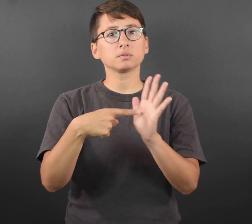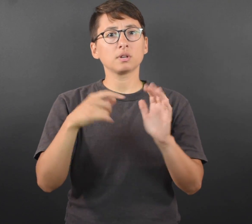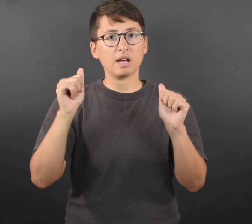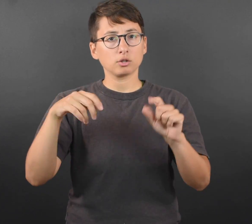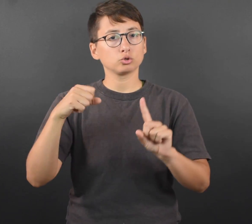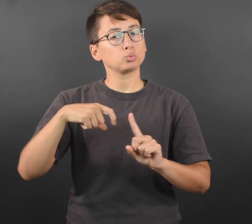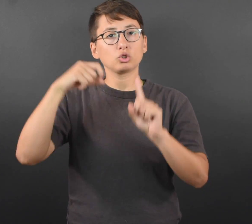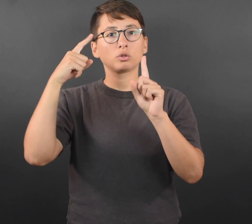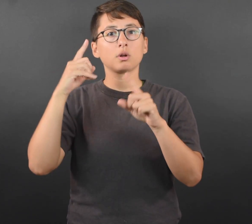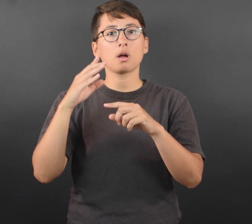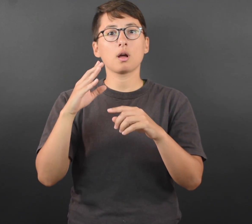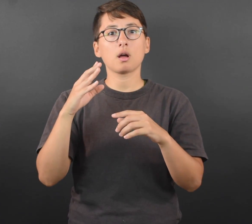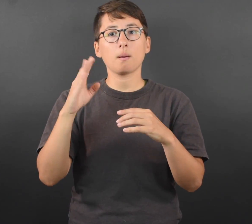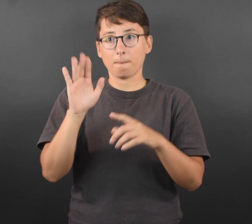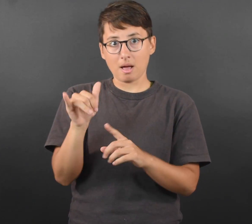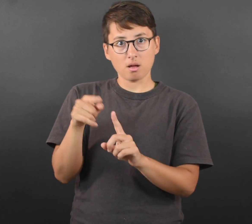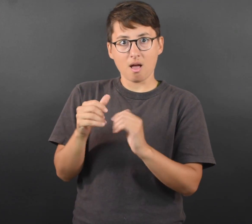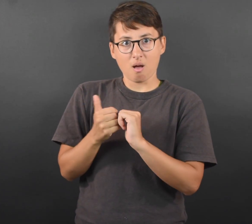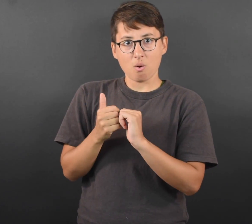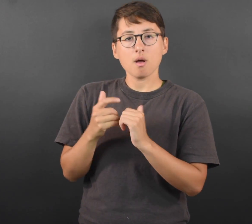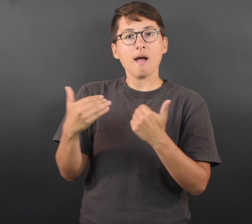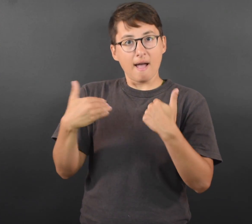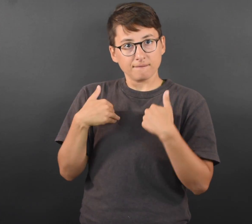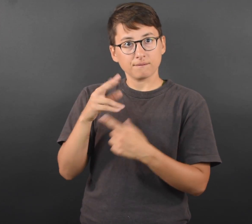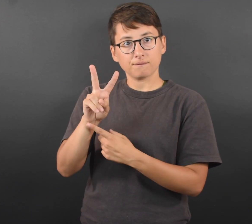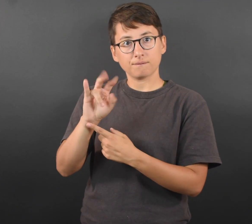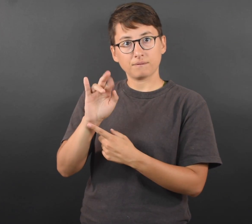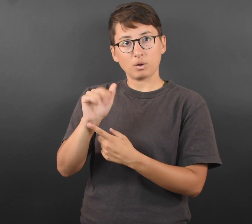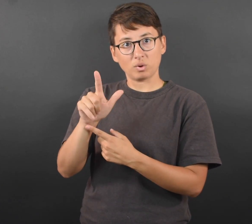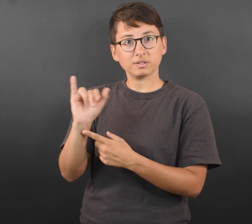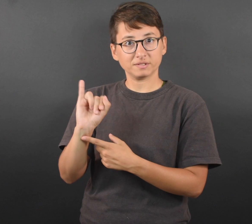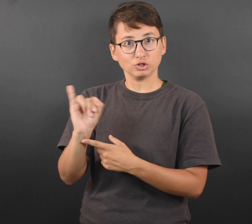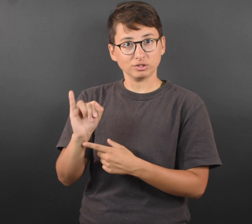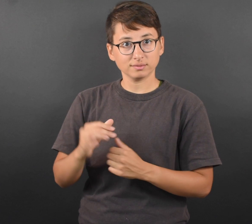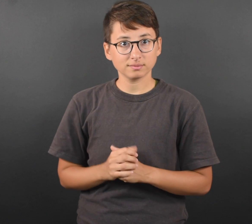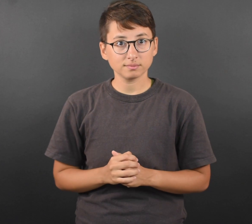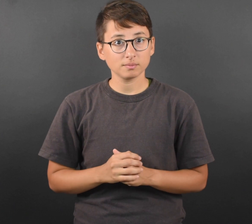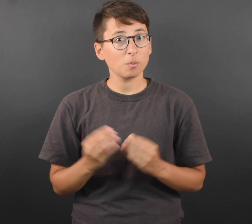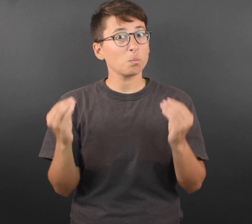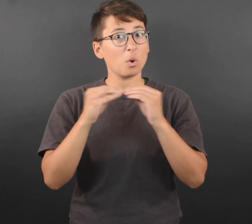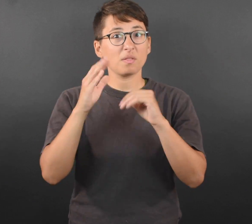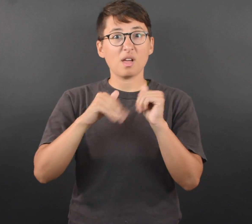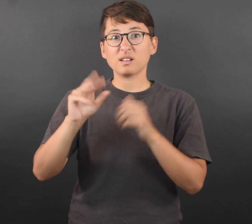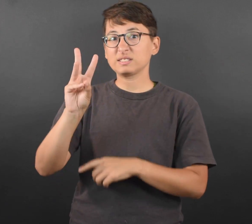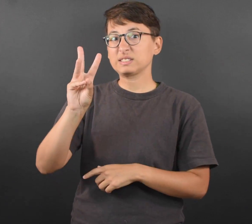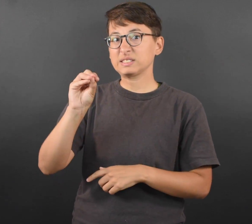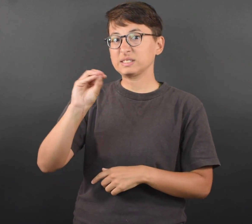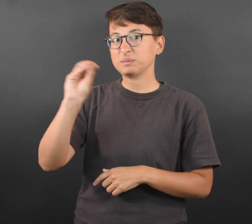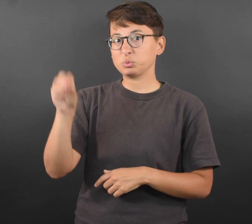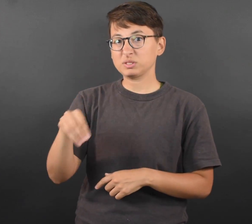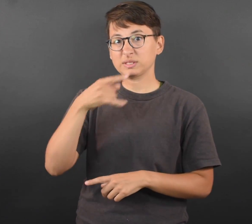infection; more than 60 percent of kids who come to him developed symptoms after having